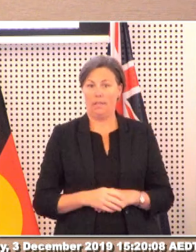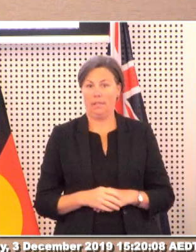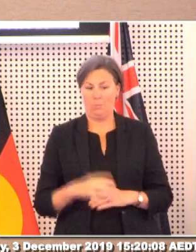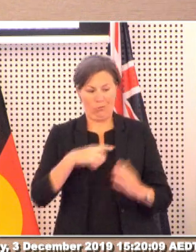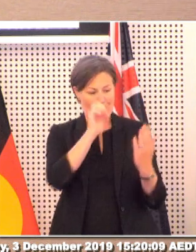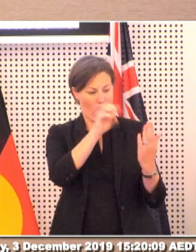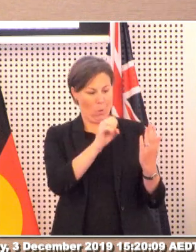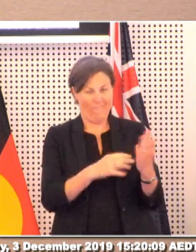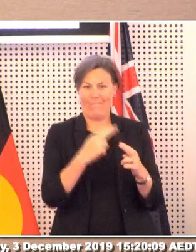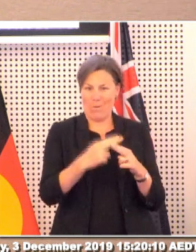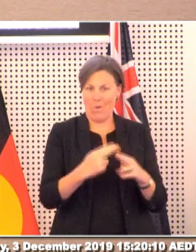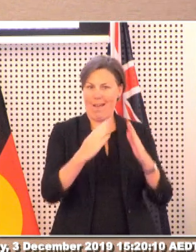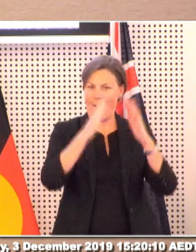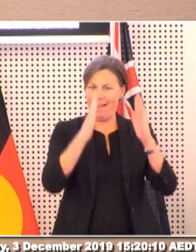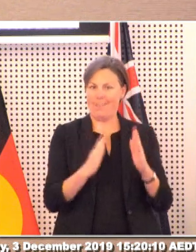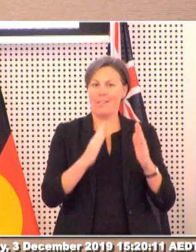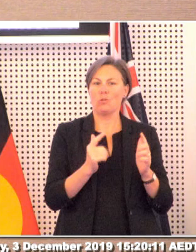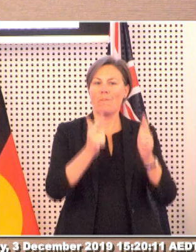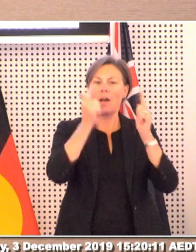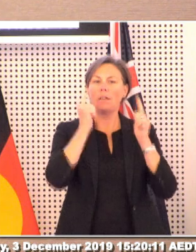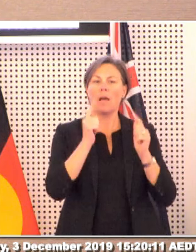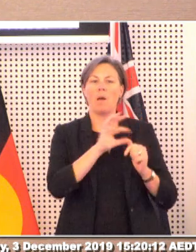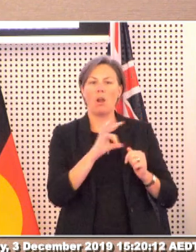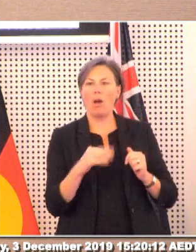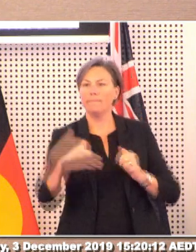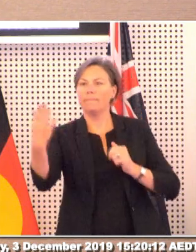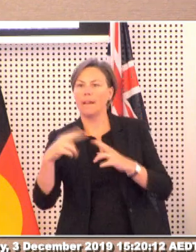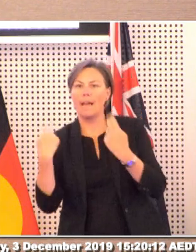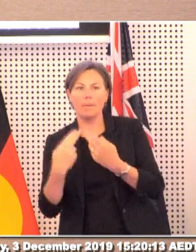So they’re not made – generally made available to the family and their visitors